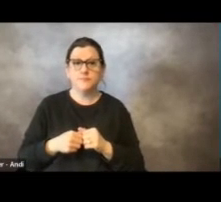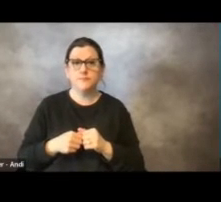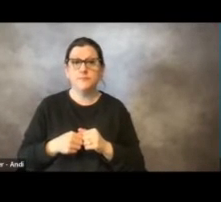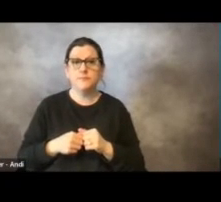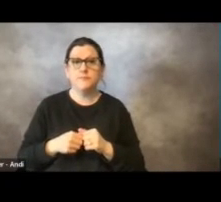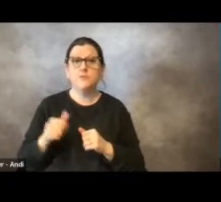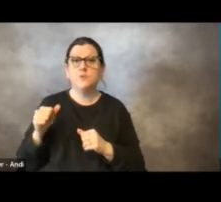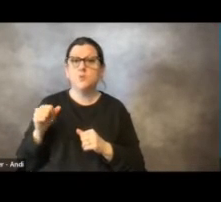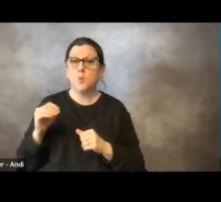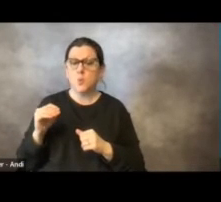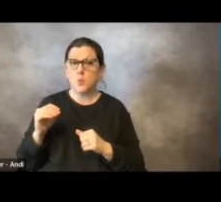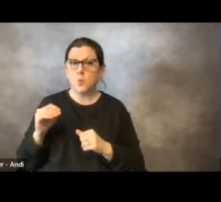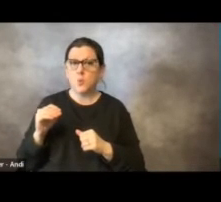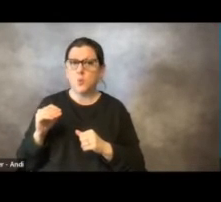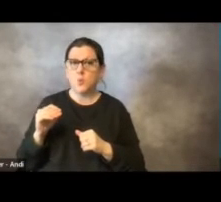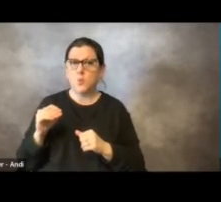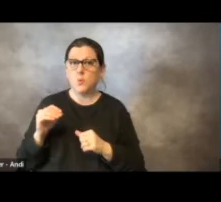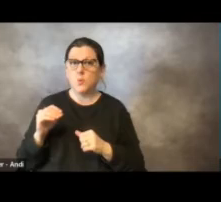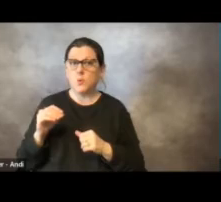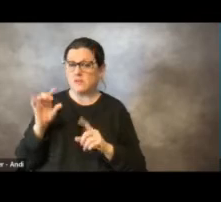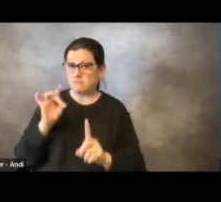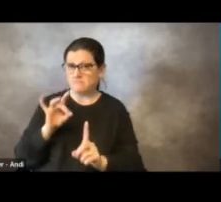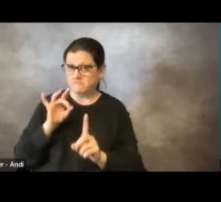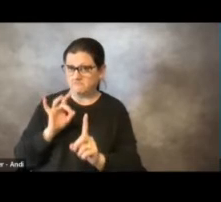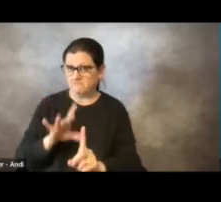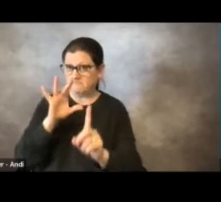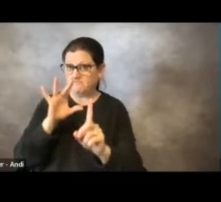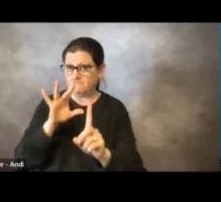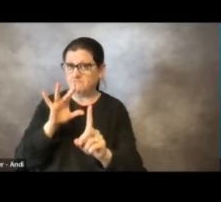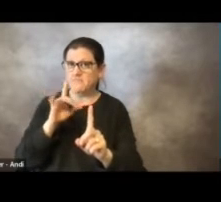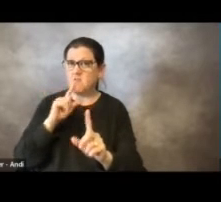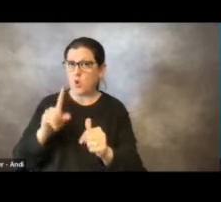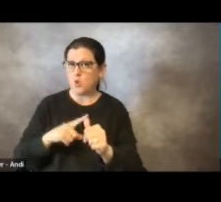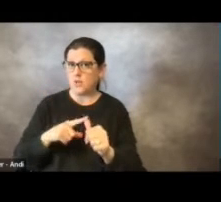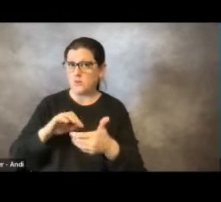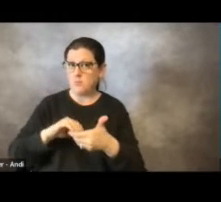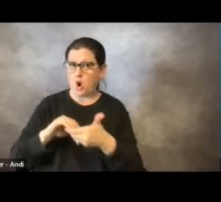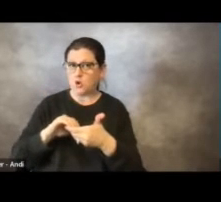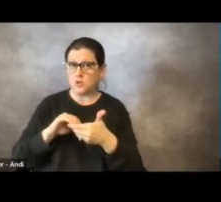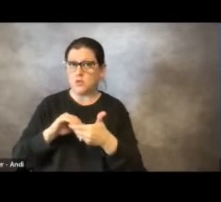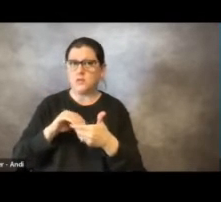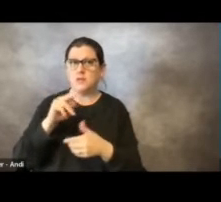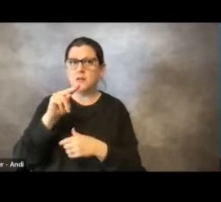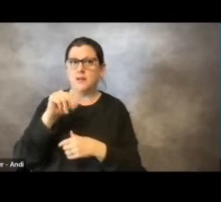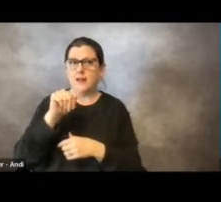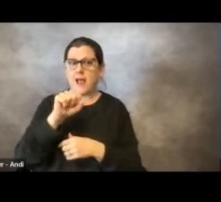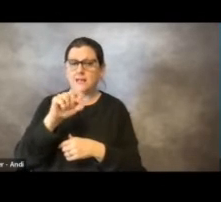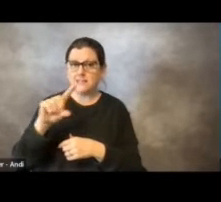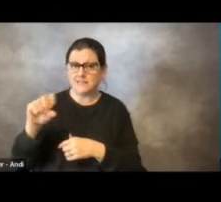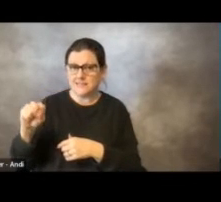this was the spark for the original partnership with NASDDDS, NASMHPD and NADD and then more recently, I think the